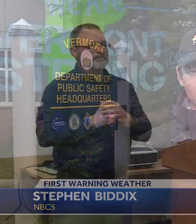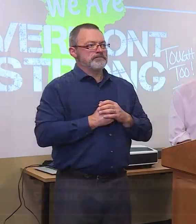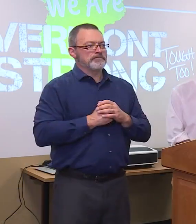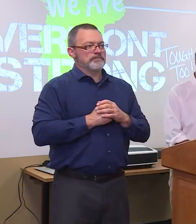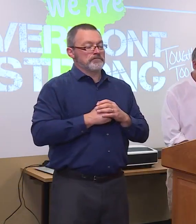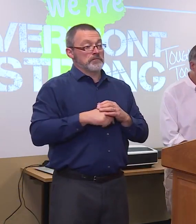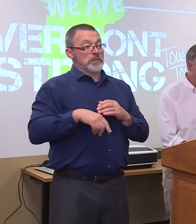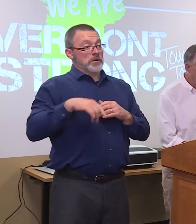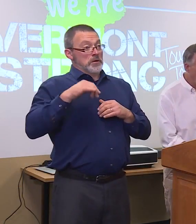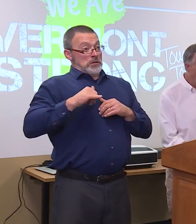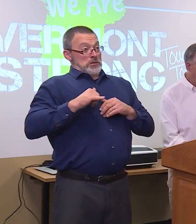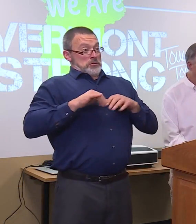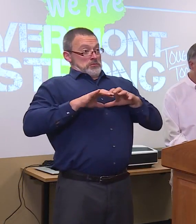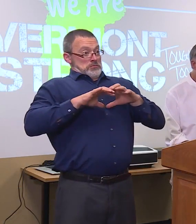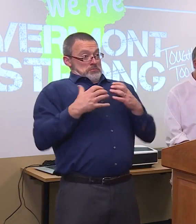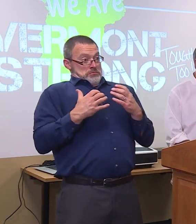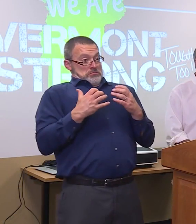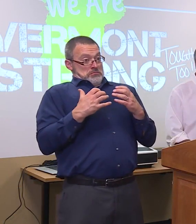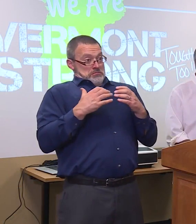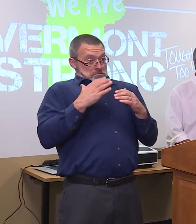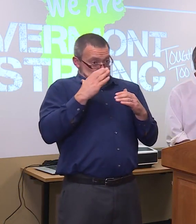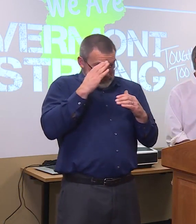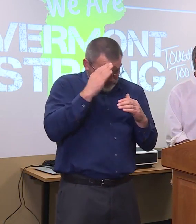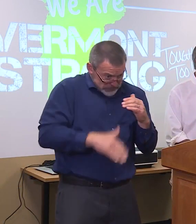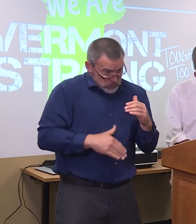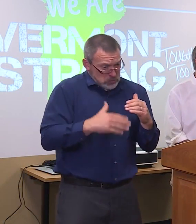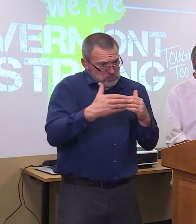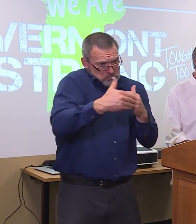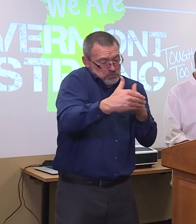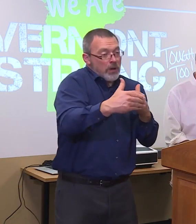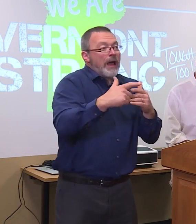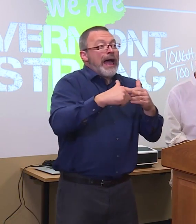MONTH WHICH IS FAR MORE THEN THE LAST FEW YEARS COMBINED.